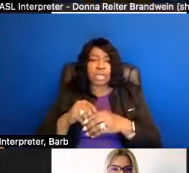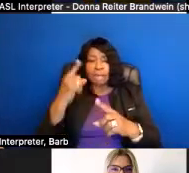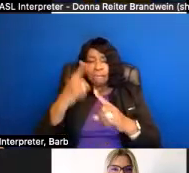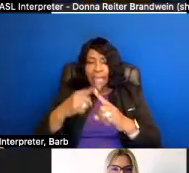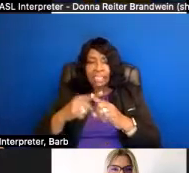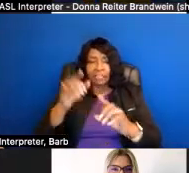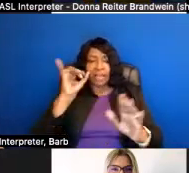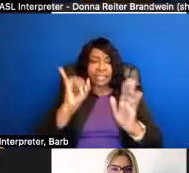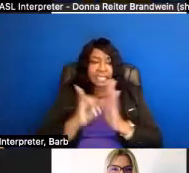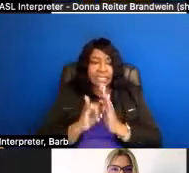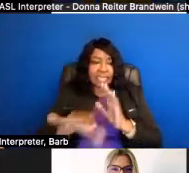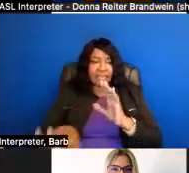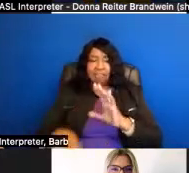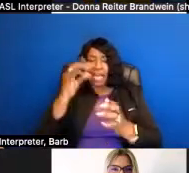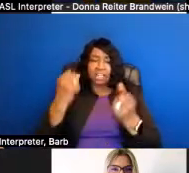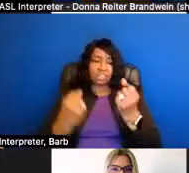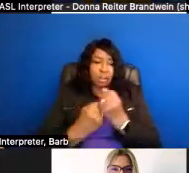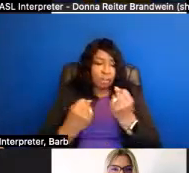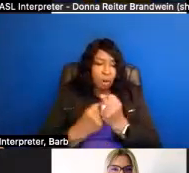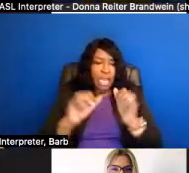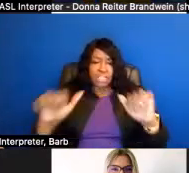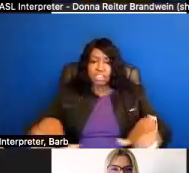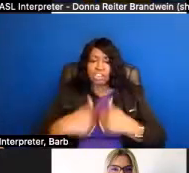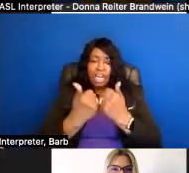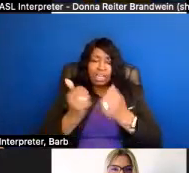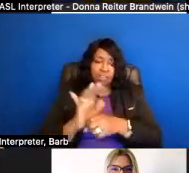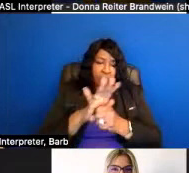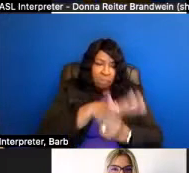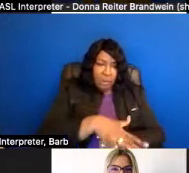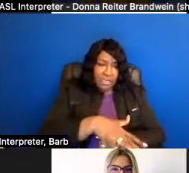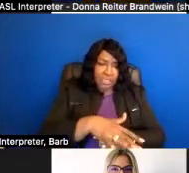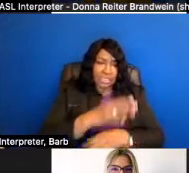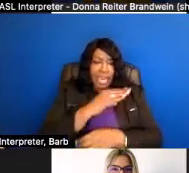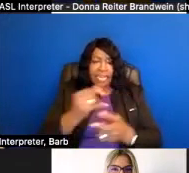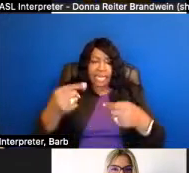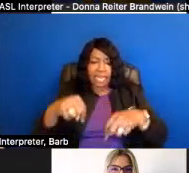finding support, challenging oppressions, and it comes from critical race theory.